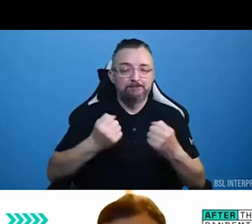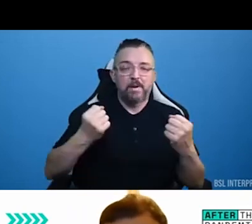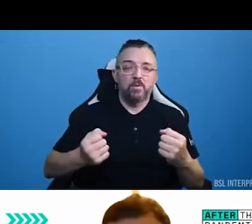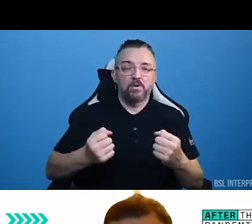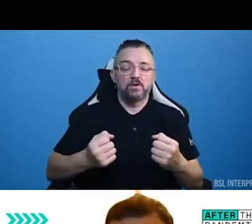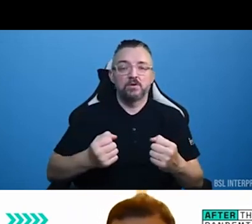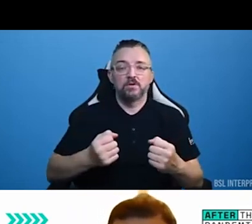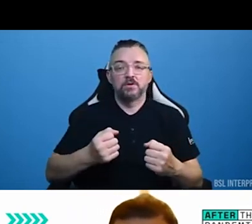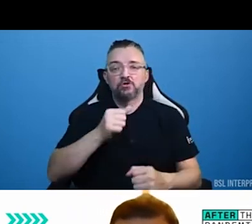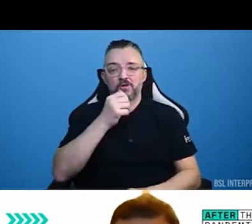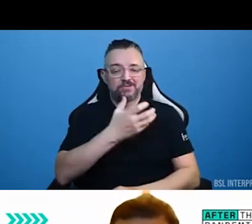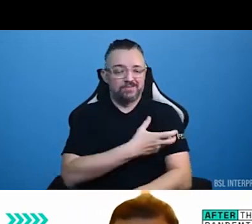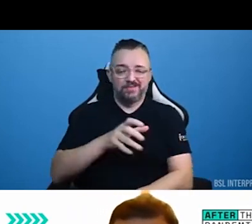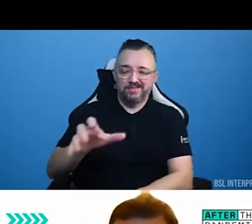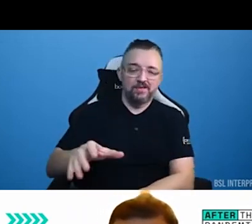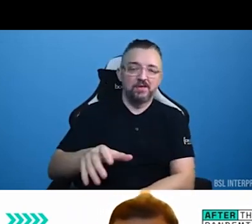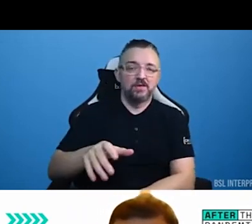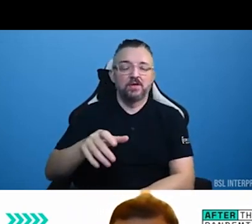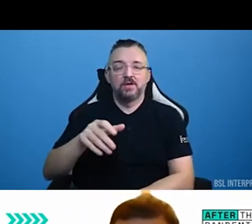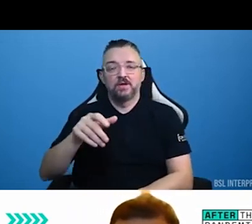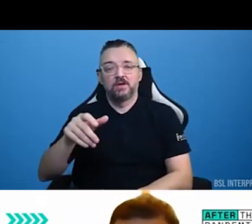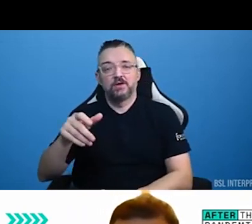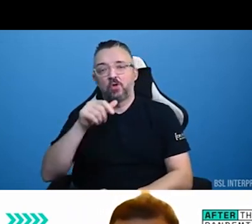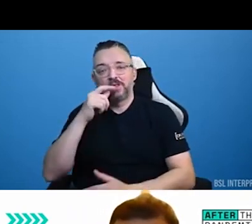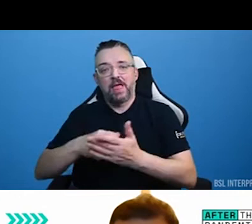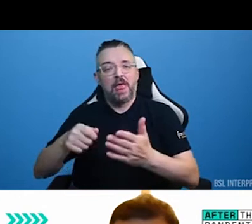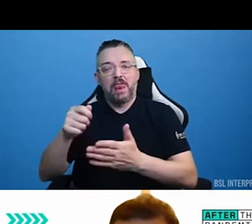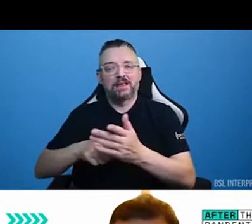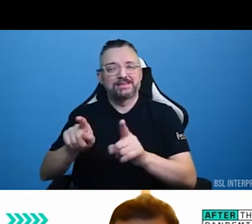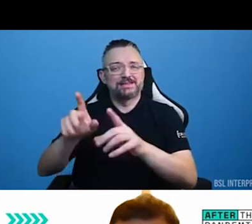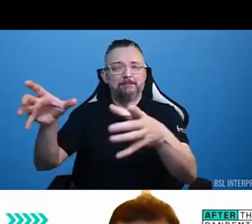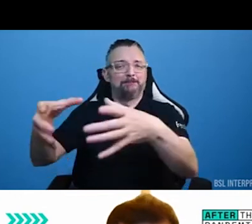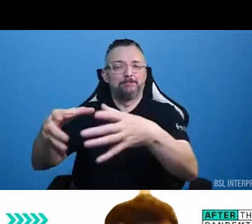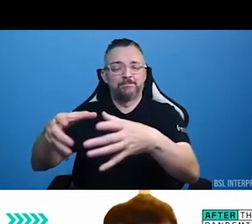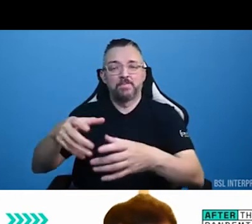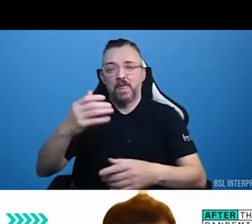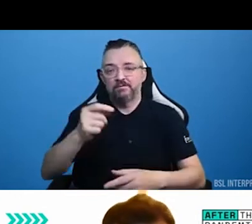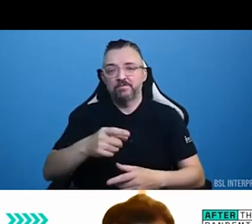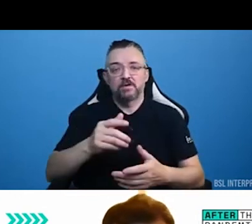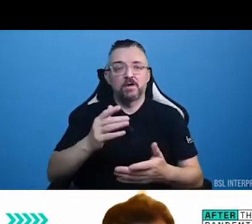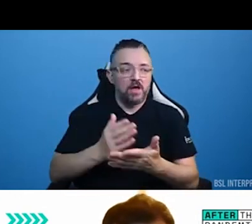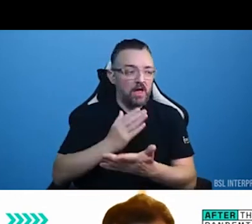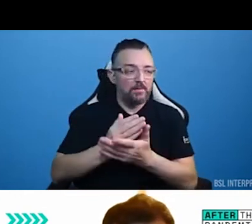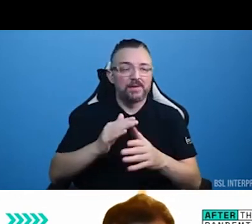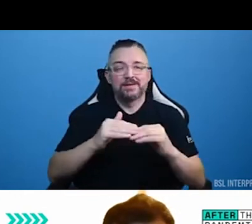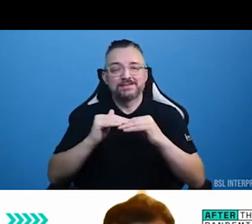or like the climate assembly that was run, that has real sort of, yeah, real, tangible democratic might.